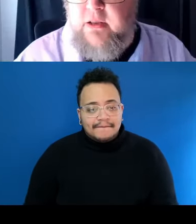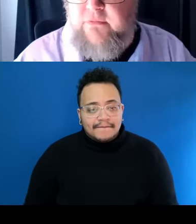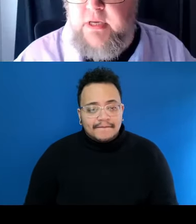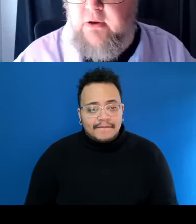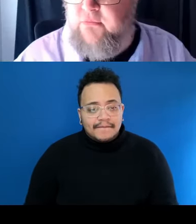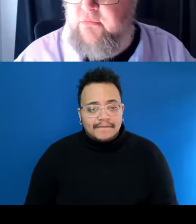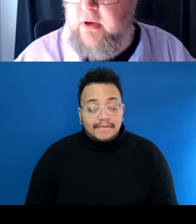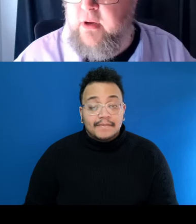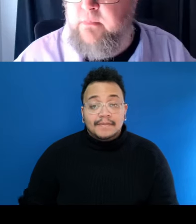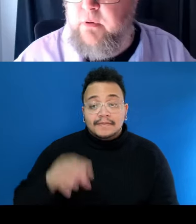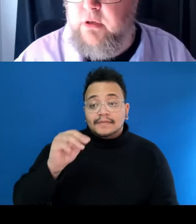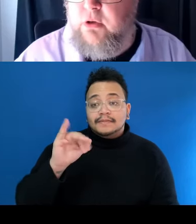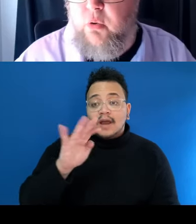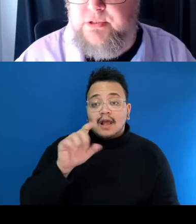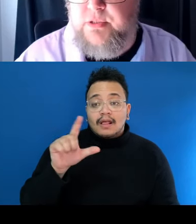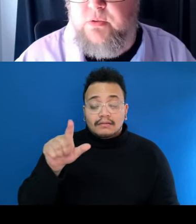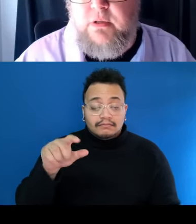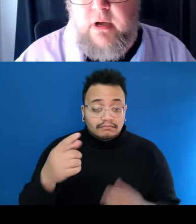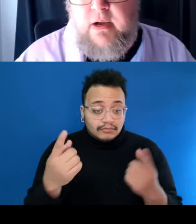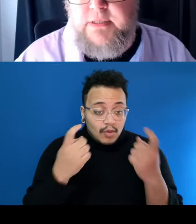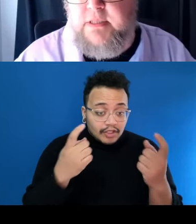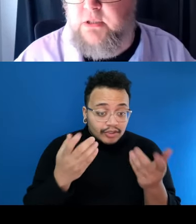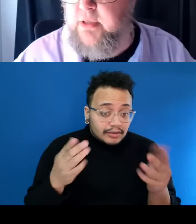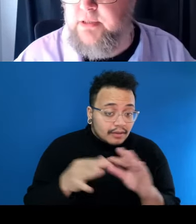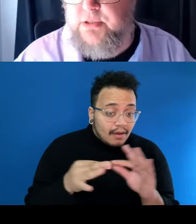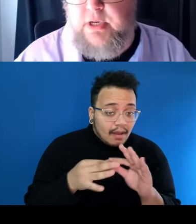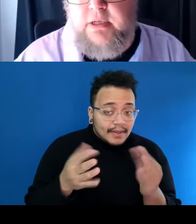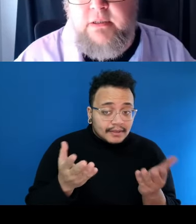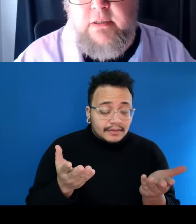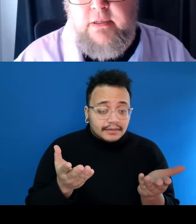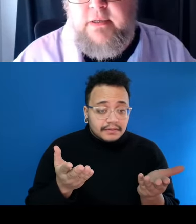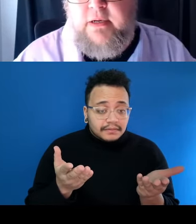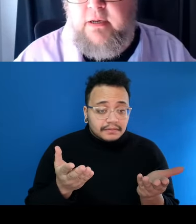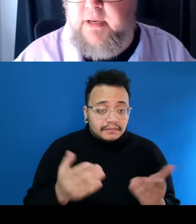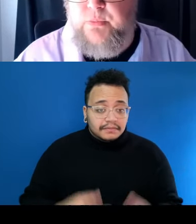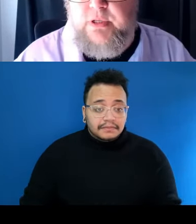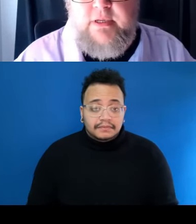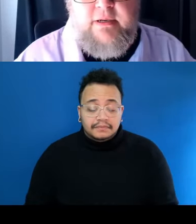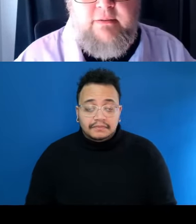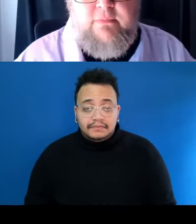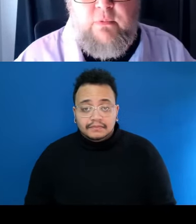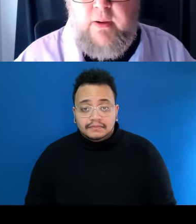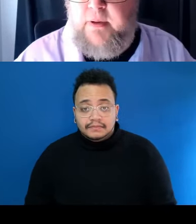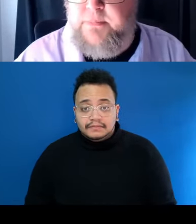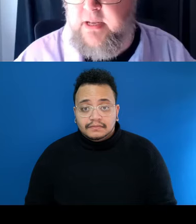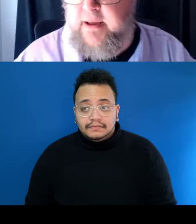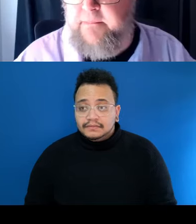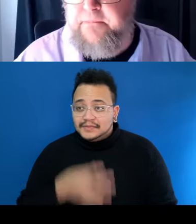Any folks have questions or comments that you would like to share as we wrap up today?